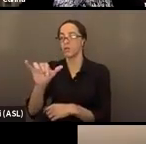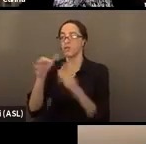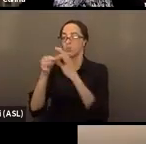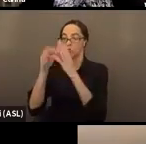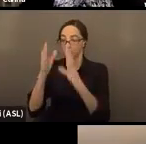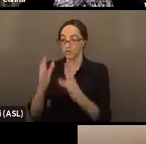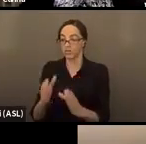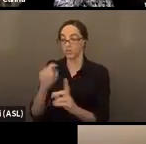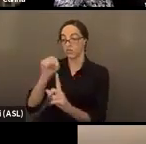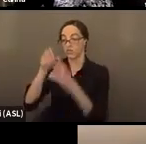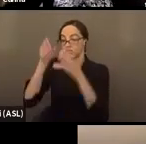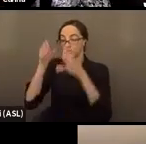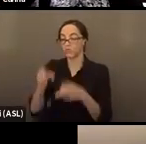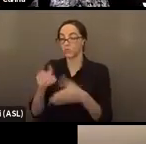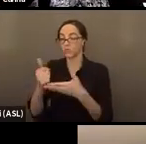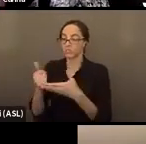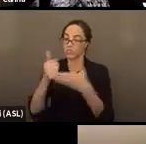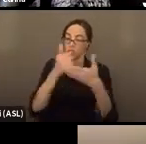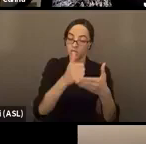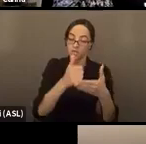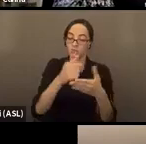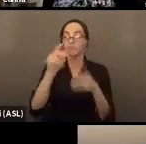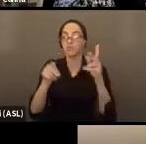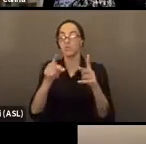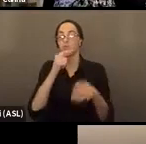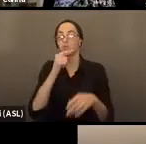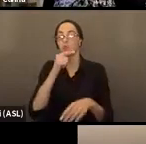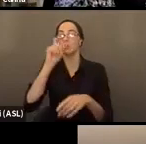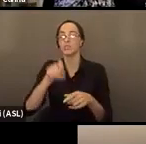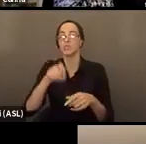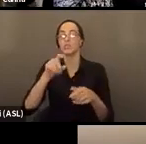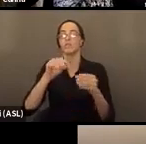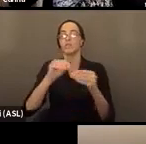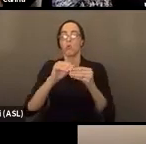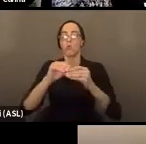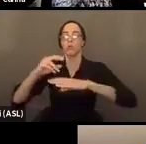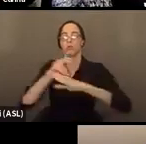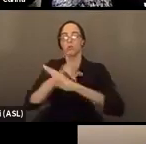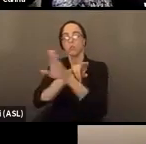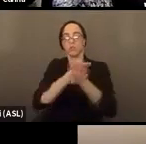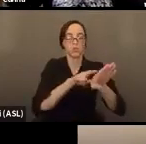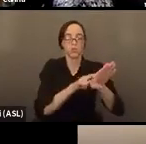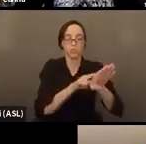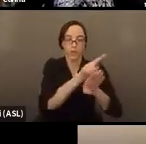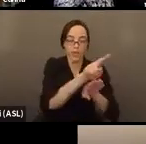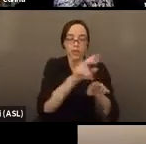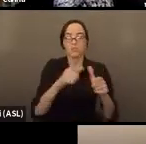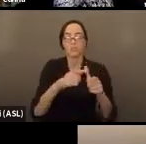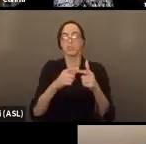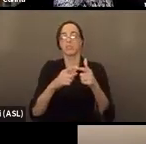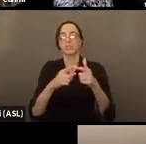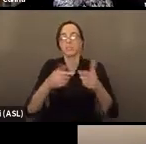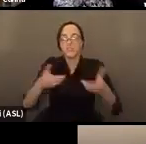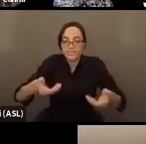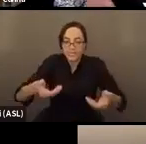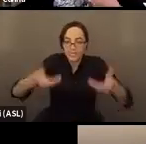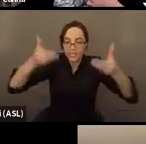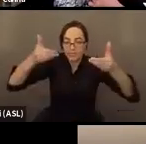ingress egress ramps lifts grab bars in the bathroom we have assistive technology help so